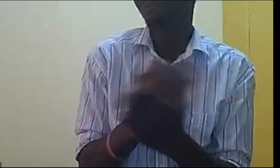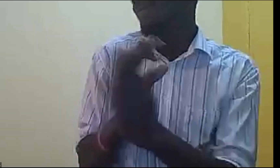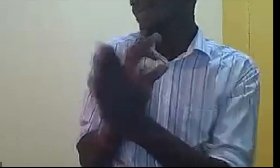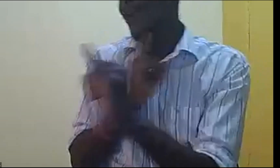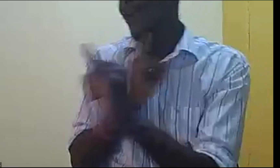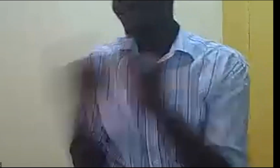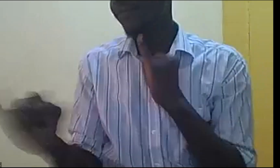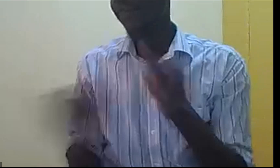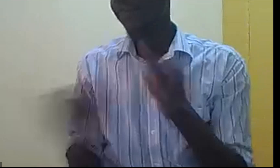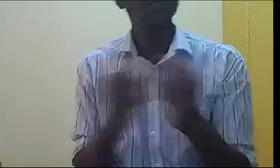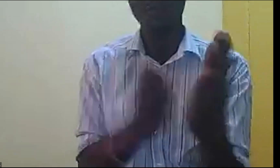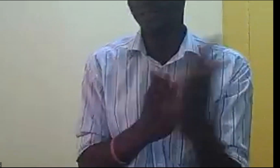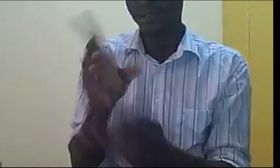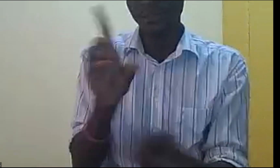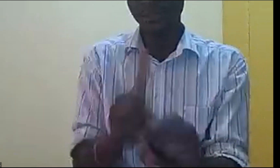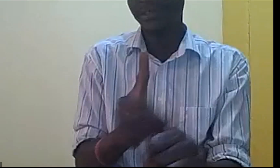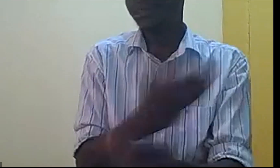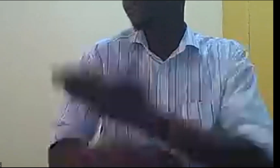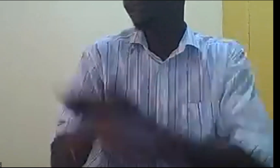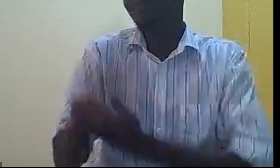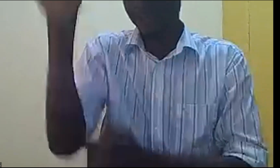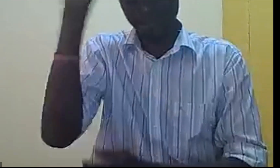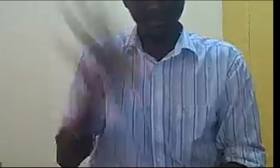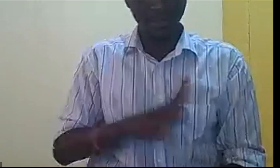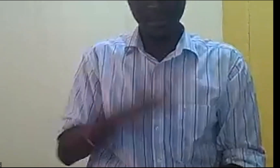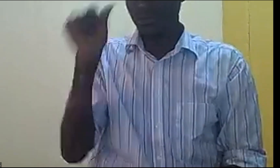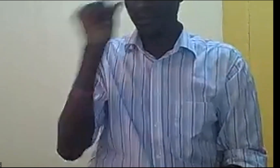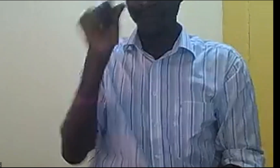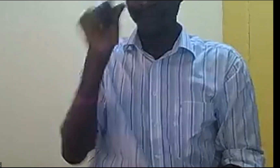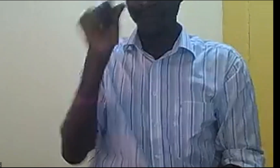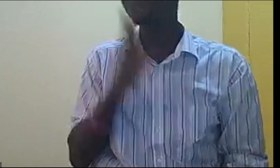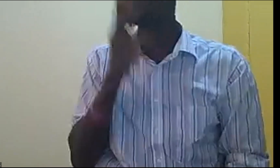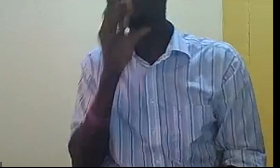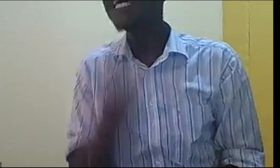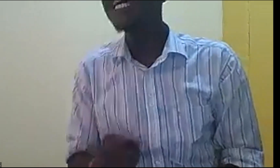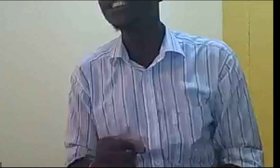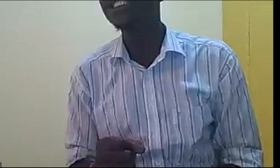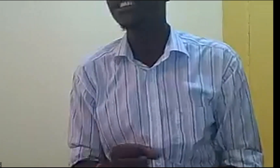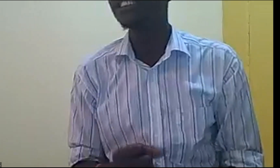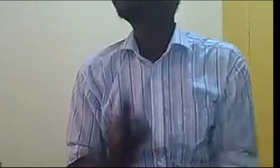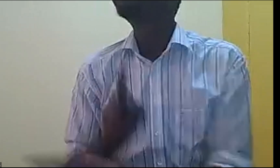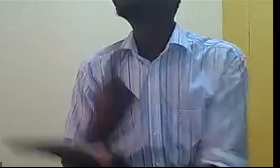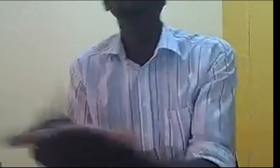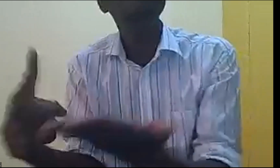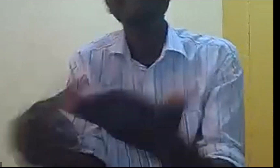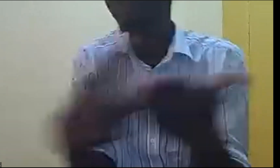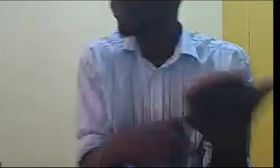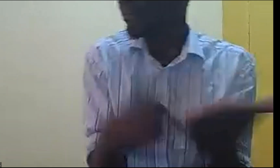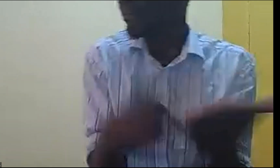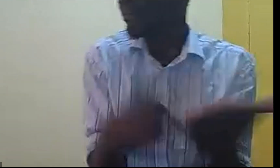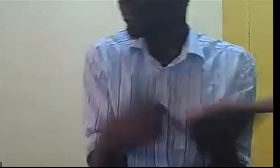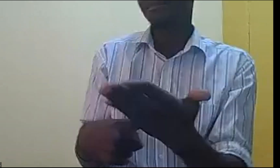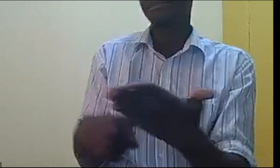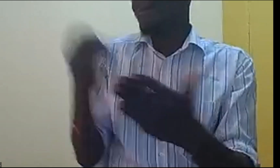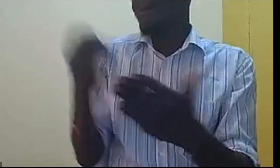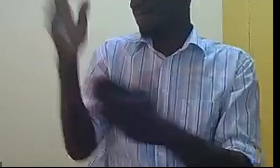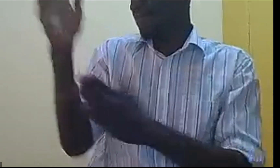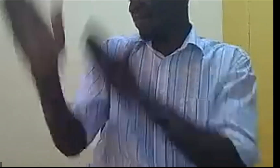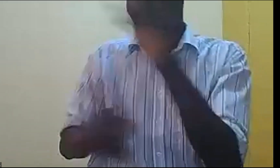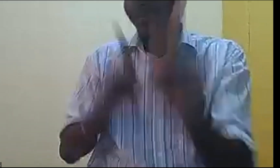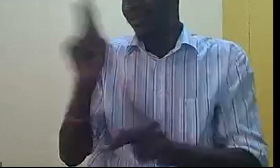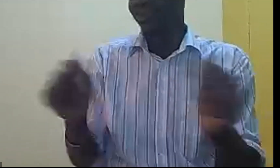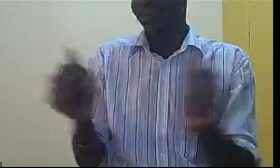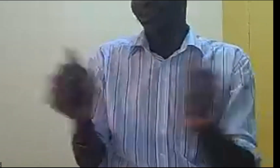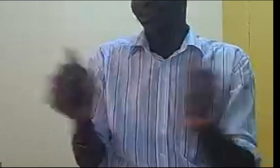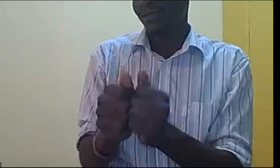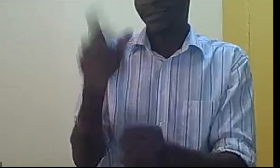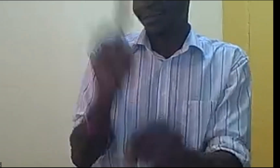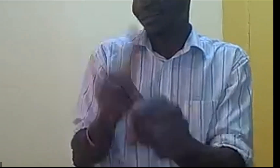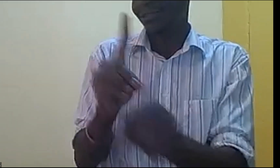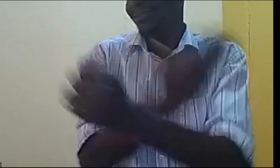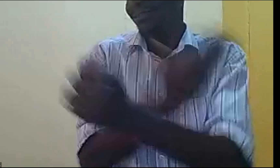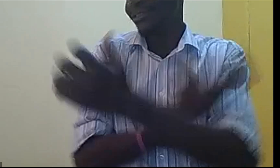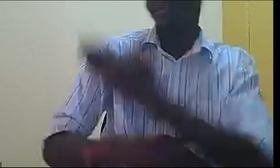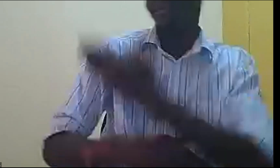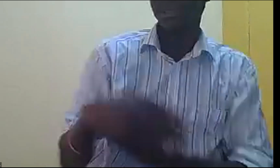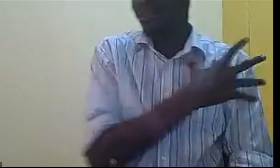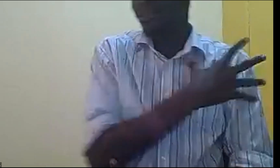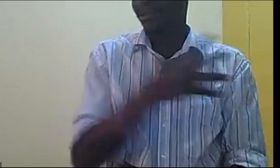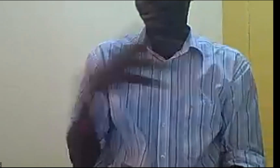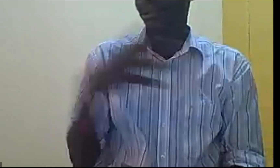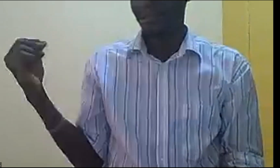So we began to compose advocacy materials. It became clear right away that the time was right to bring back classic sounds, raise awareness of disability as a human rights issue.